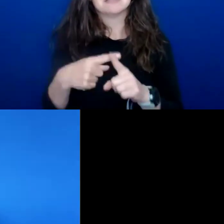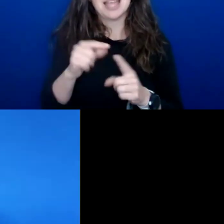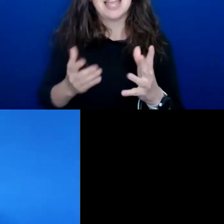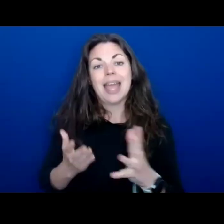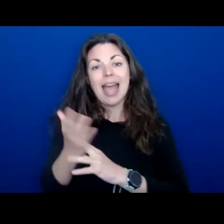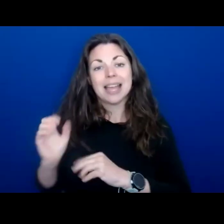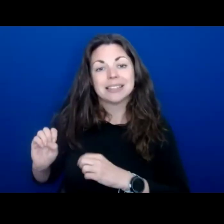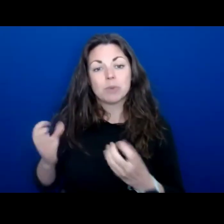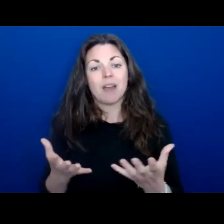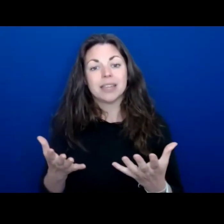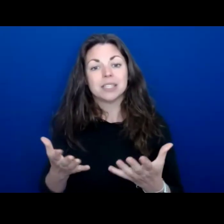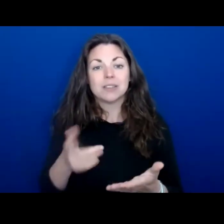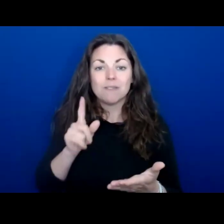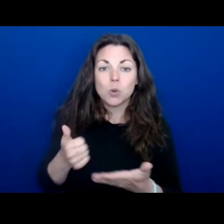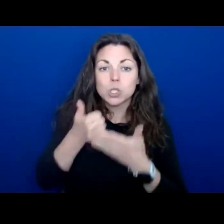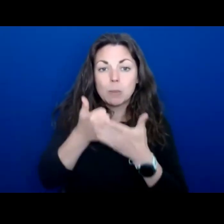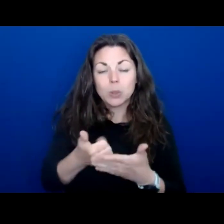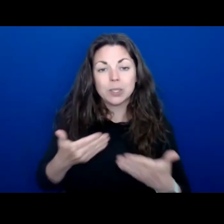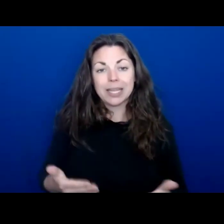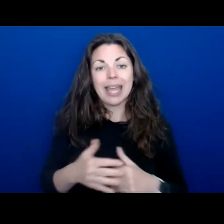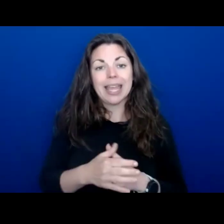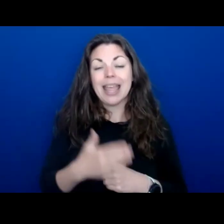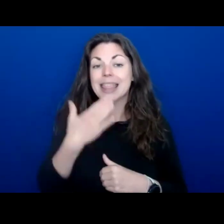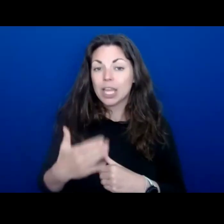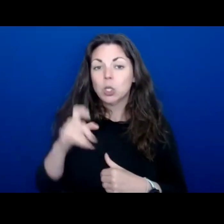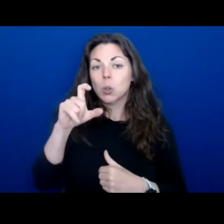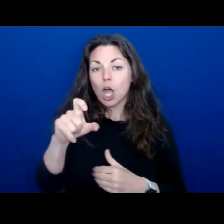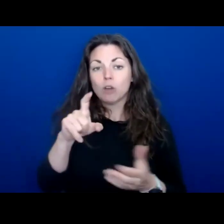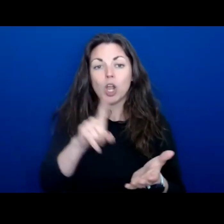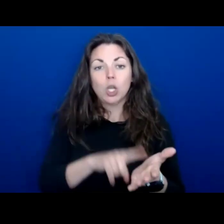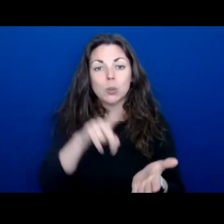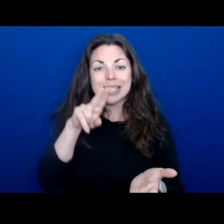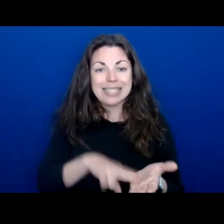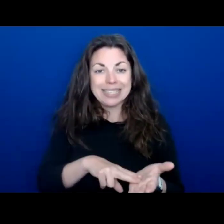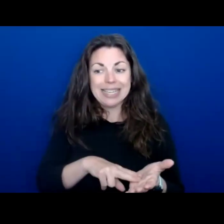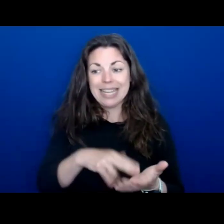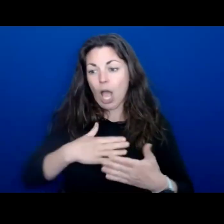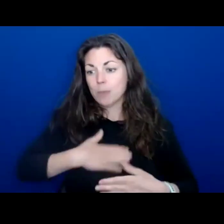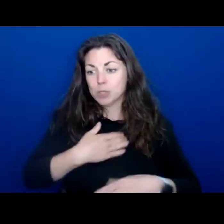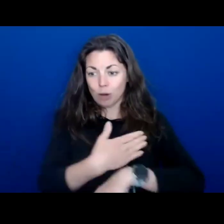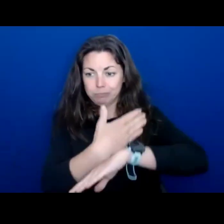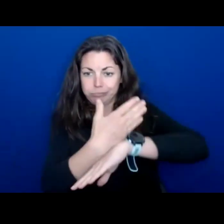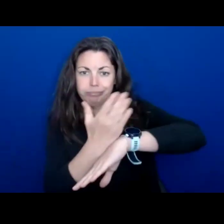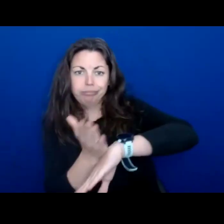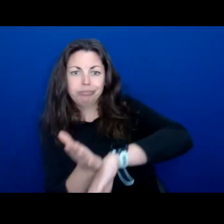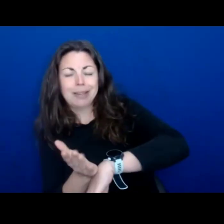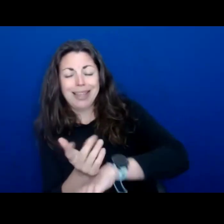for supporting us today. But thank you so much, Cara, Lucy, and Natalie. I'm sorry we've run over time. I just think there's so many questions.